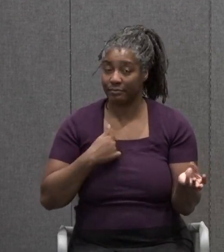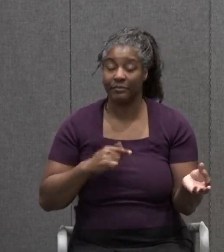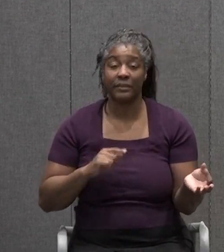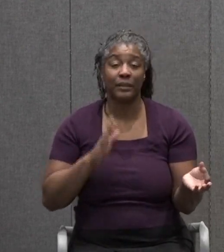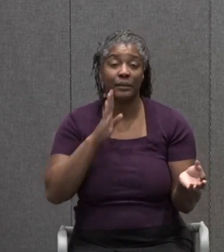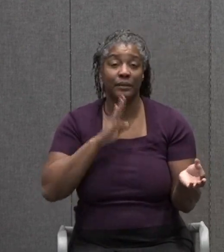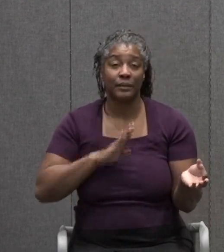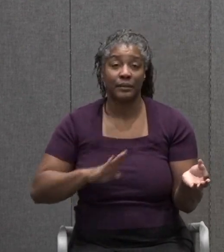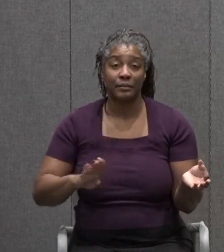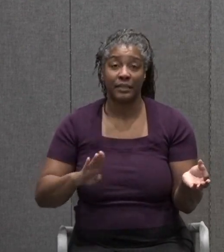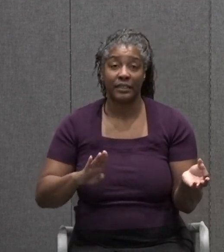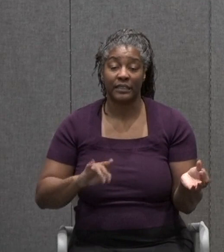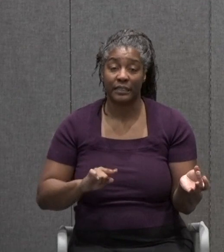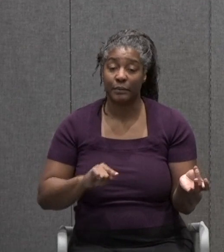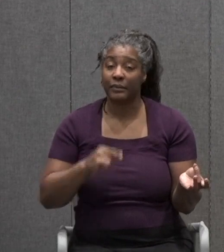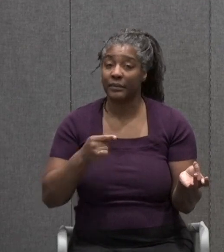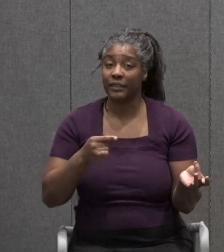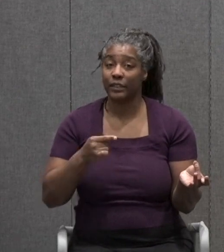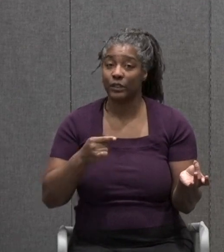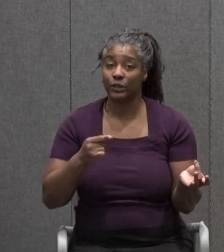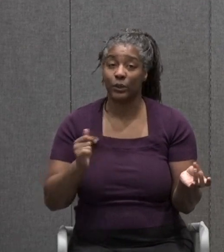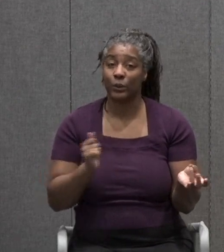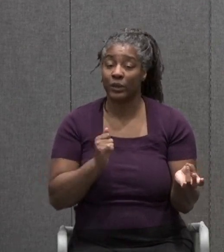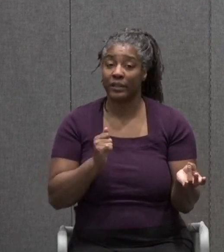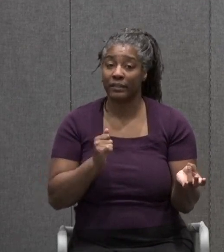Whisper it, peace begins with me.